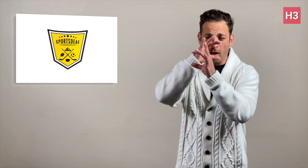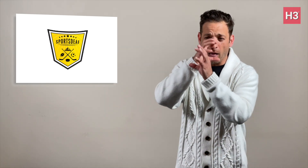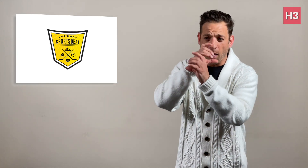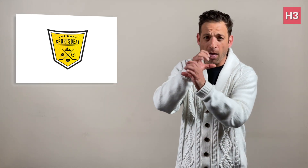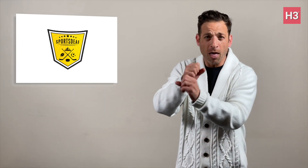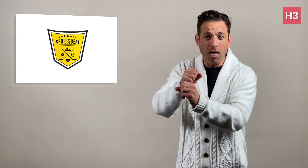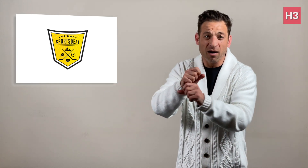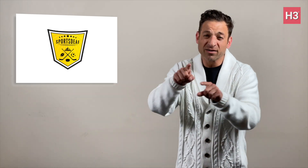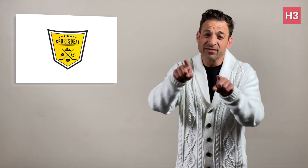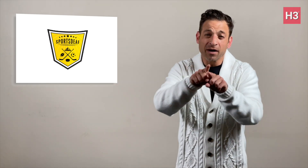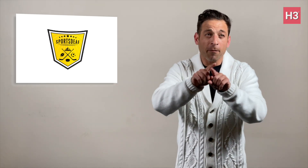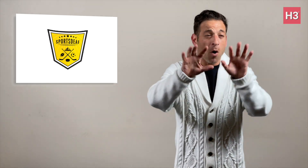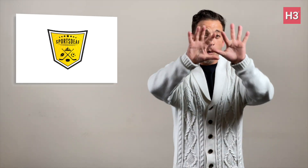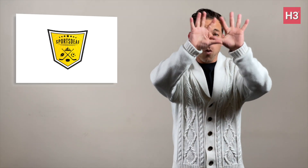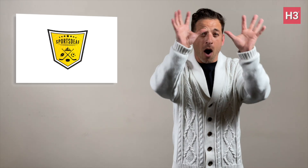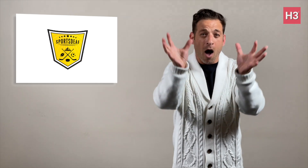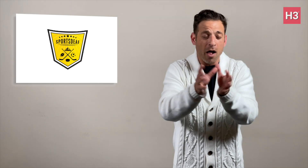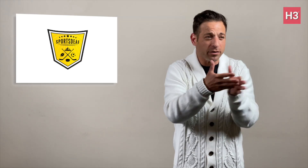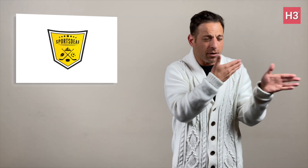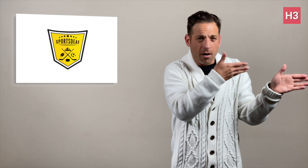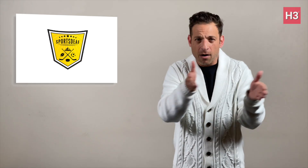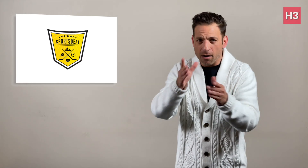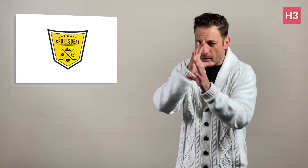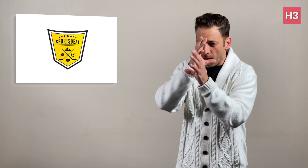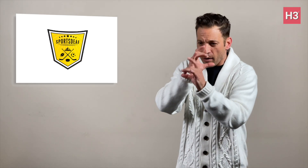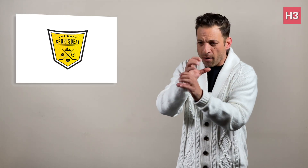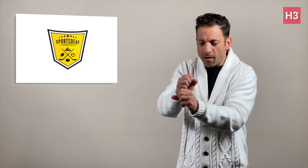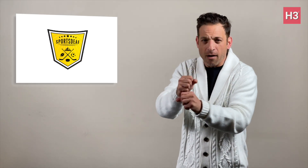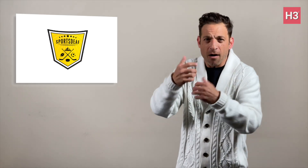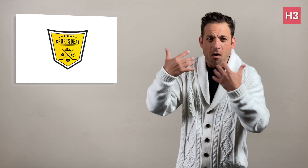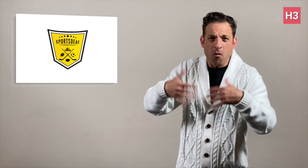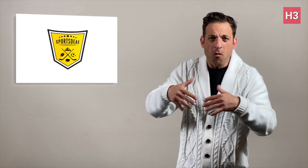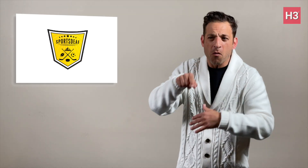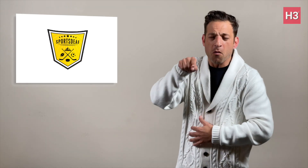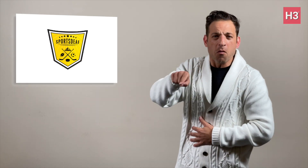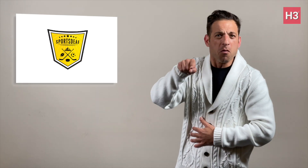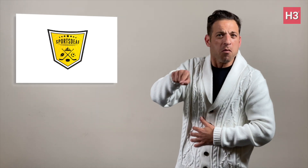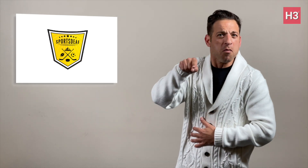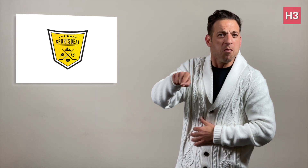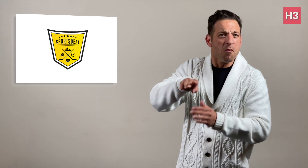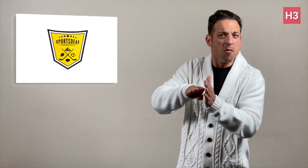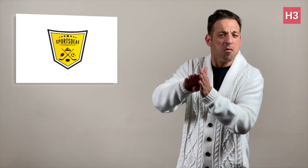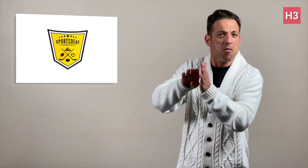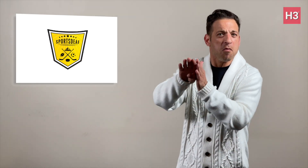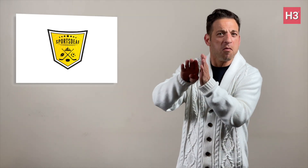but everyone else’s in the world too.